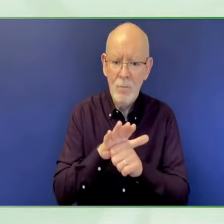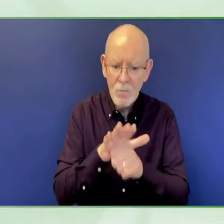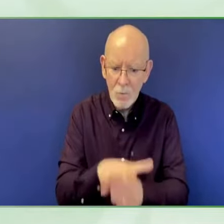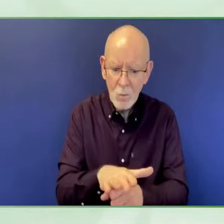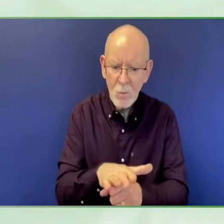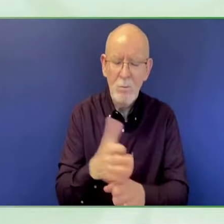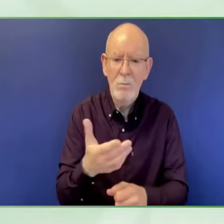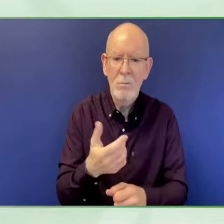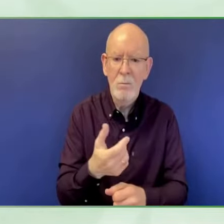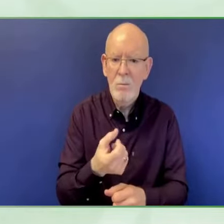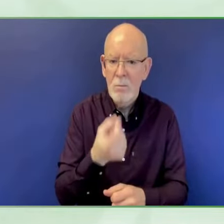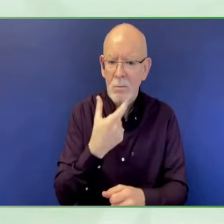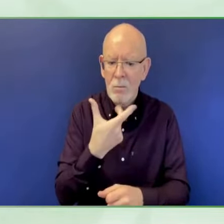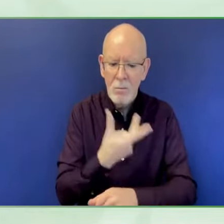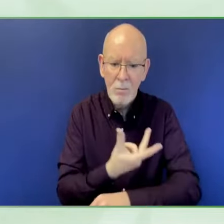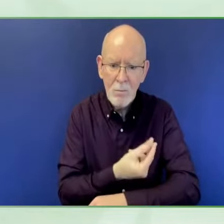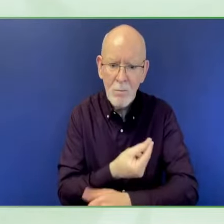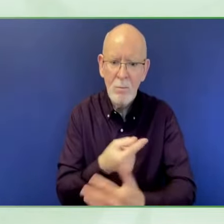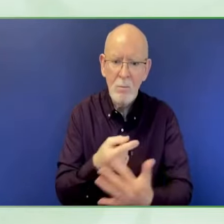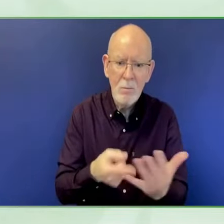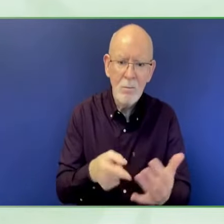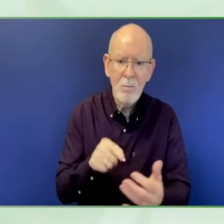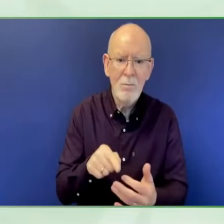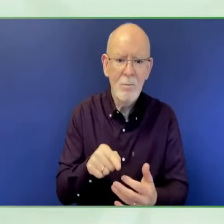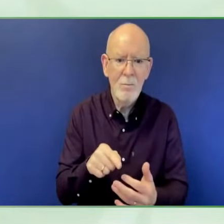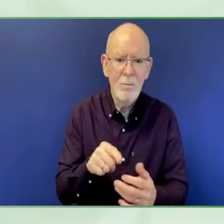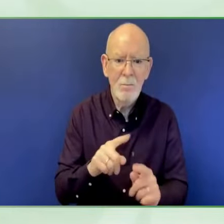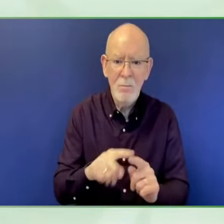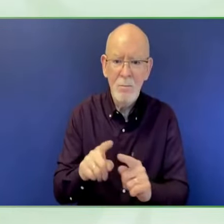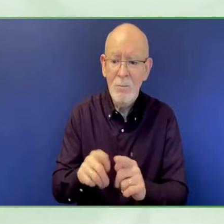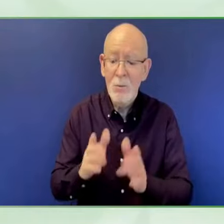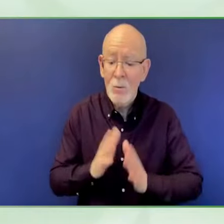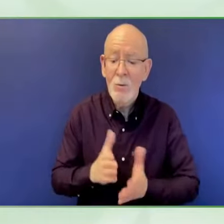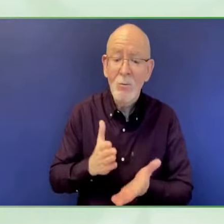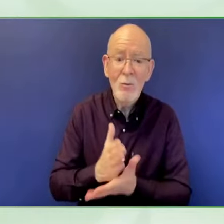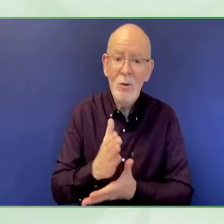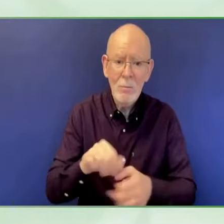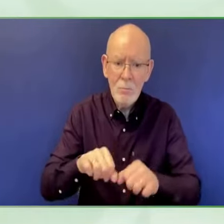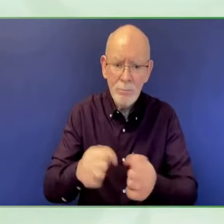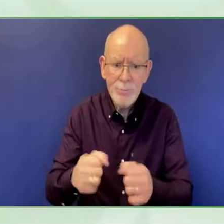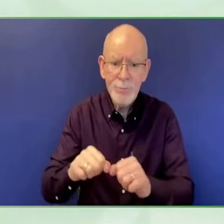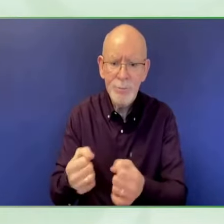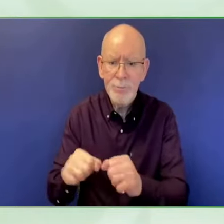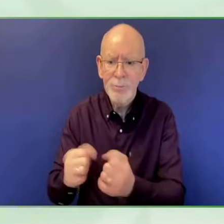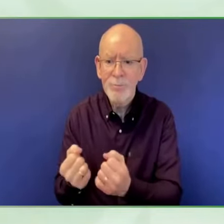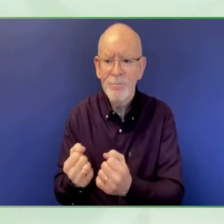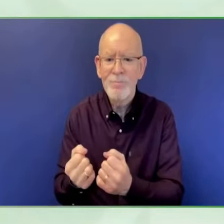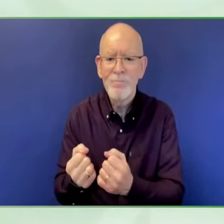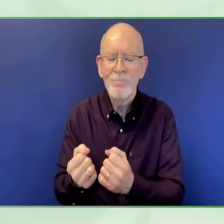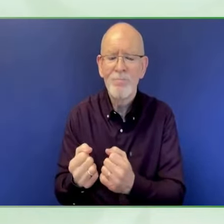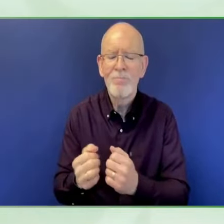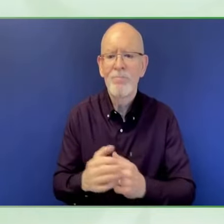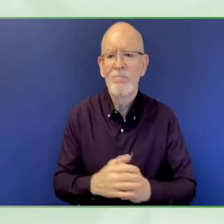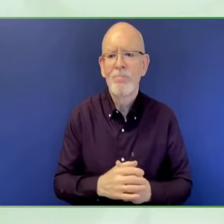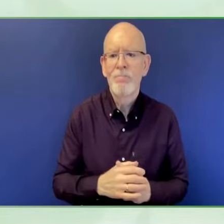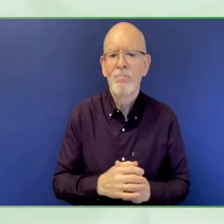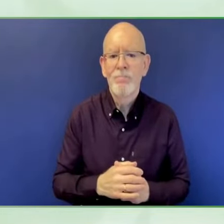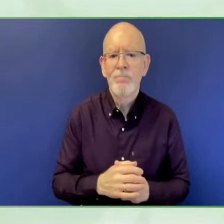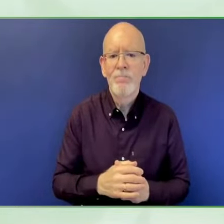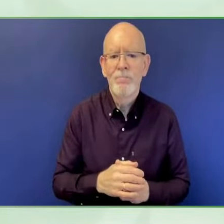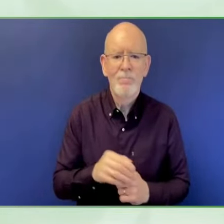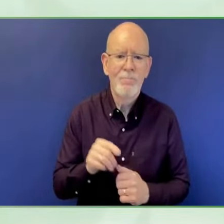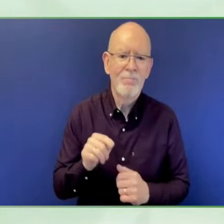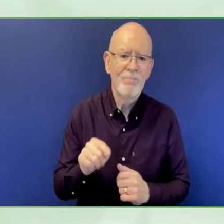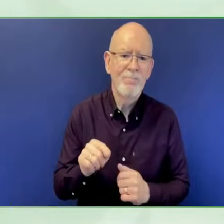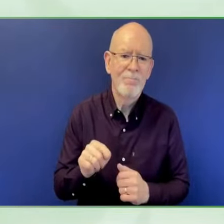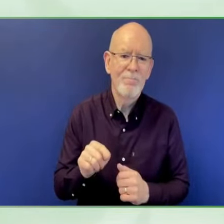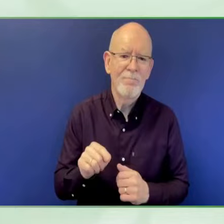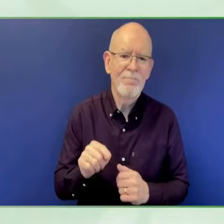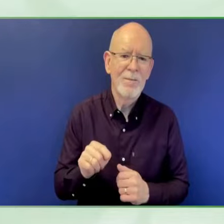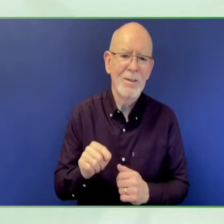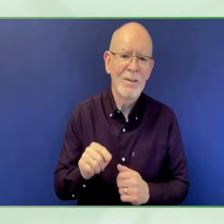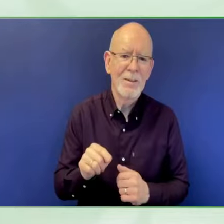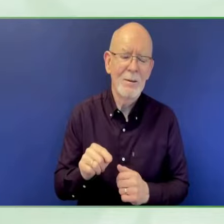And what is that to us?